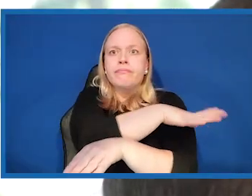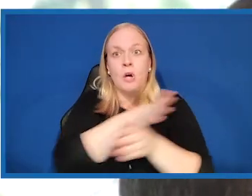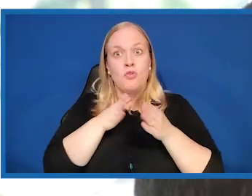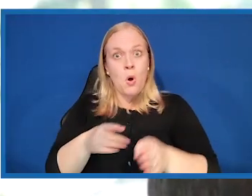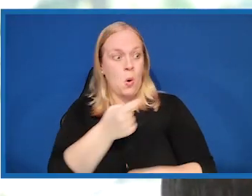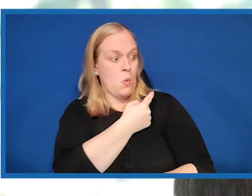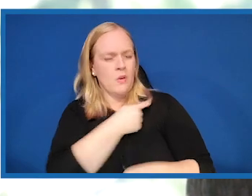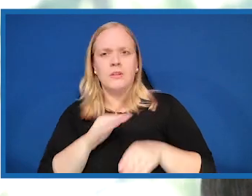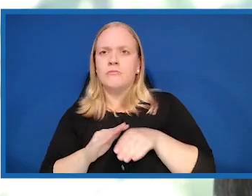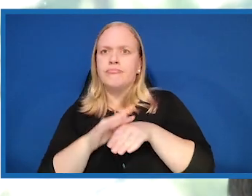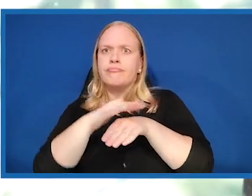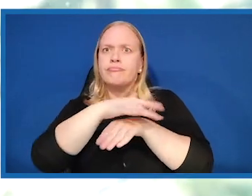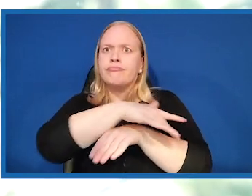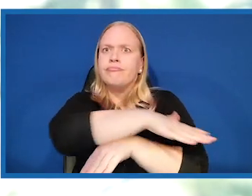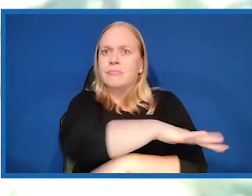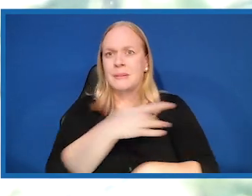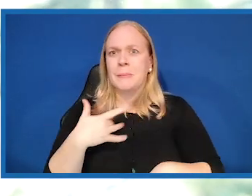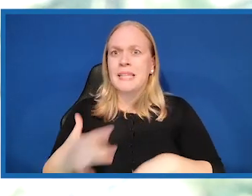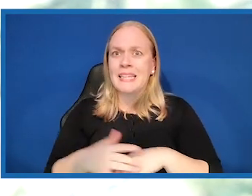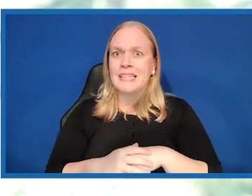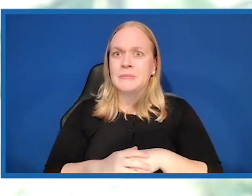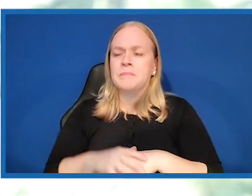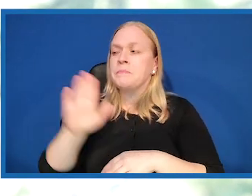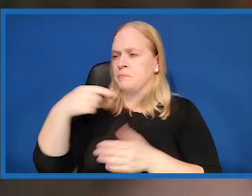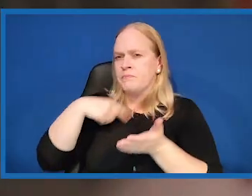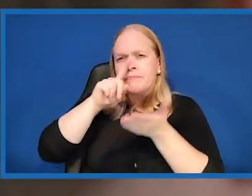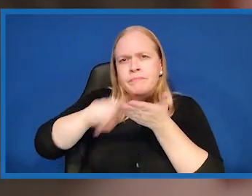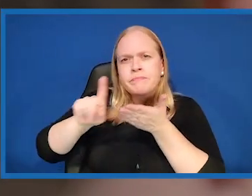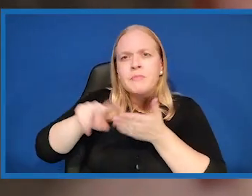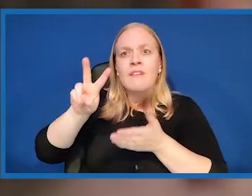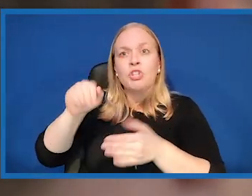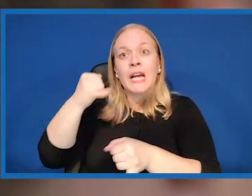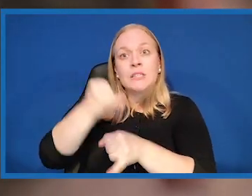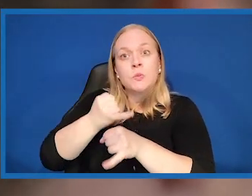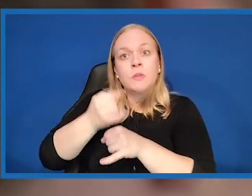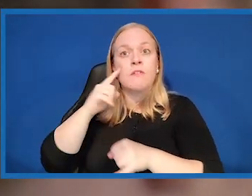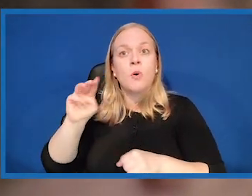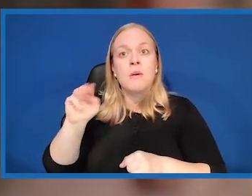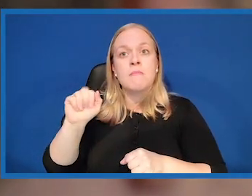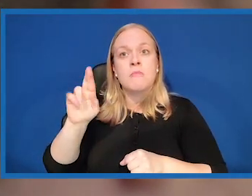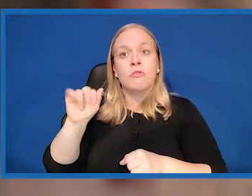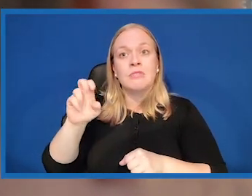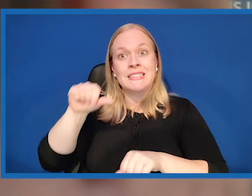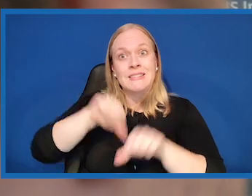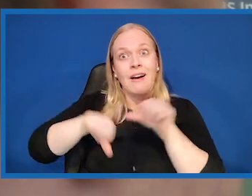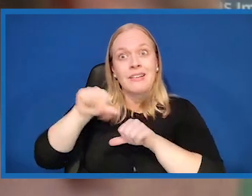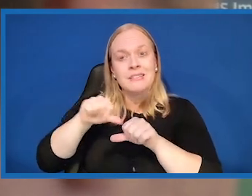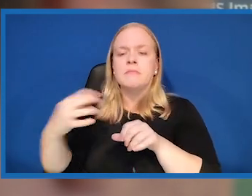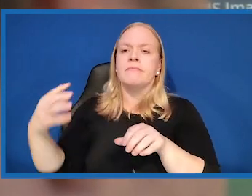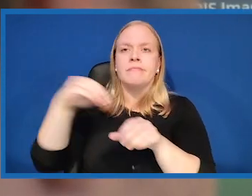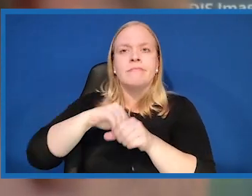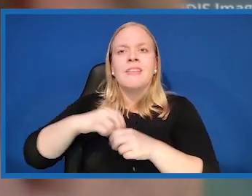A LOT OF MY RESEARCH AT THE VIRGINIA INSTITUTE OF MARINE SCIENCE INVOLVES THE DEVELOPMENT OF PHYSICS-BASED HYDRODYNAMIC MODELS.